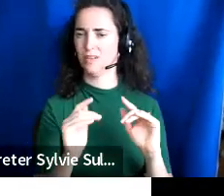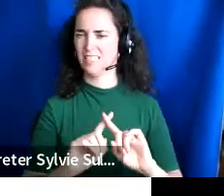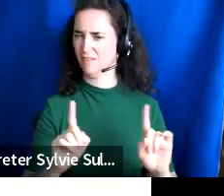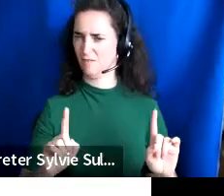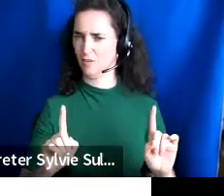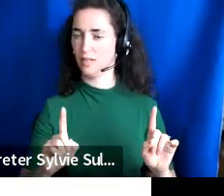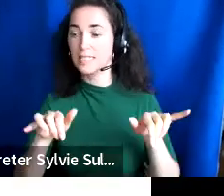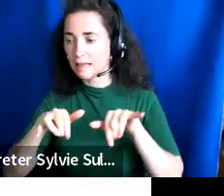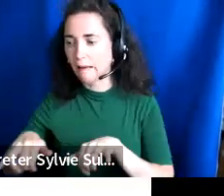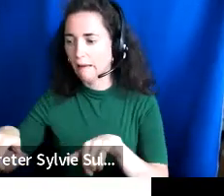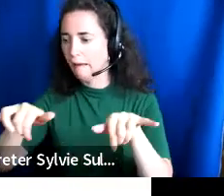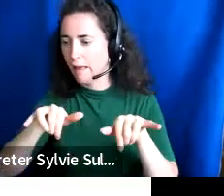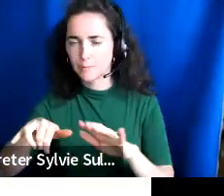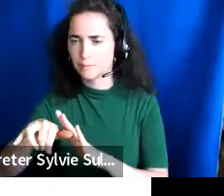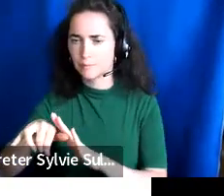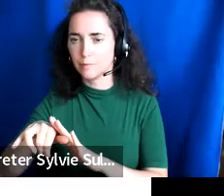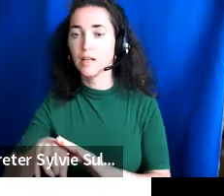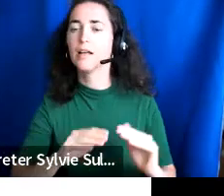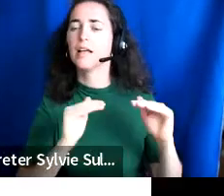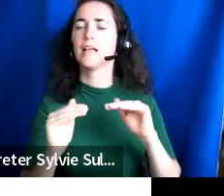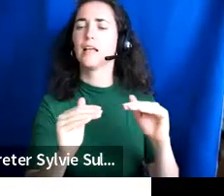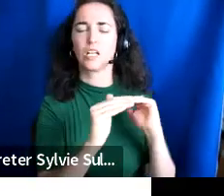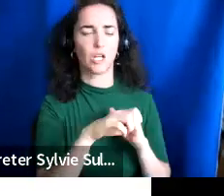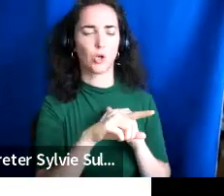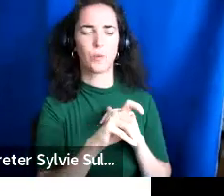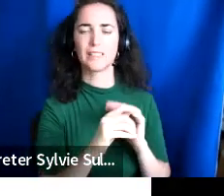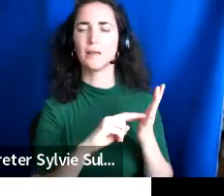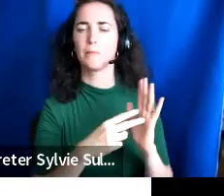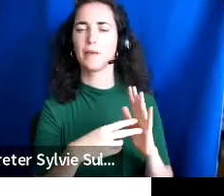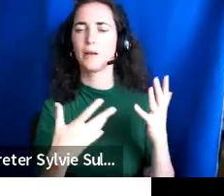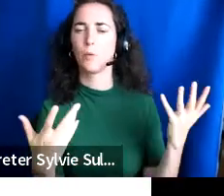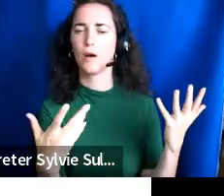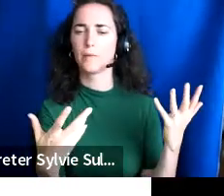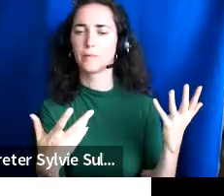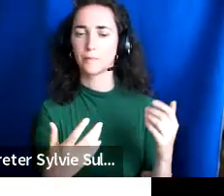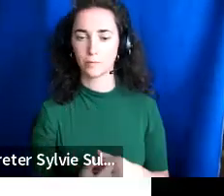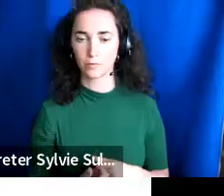So equally is if I take the example of running the race.